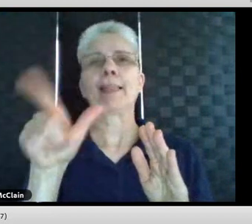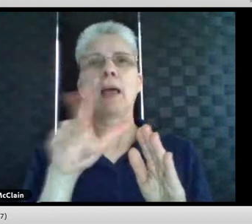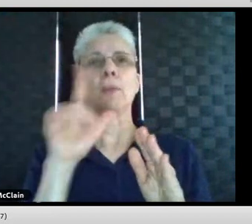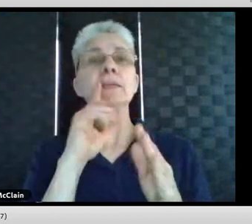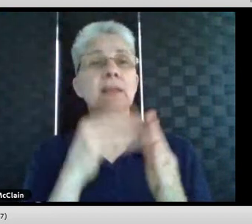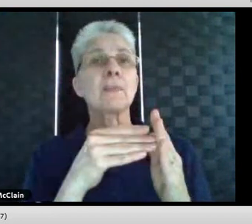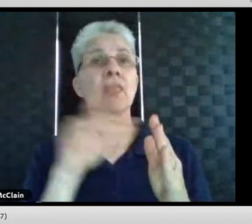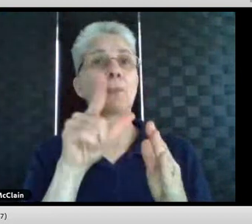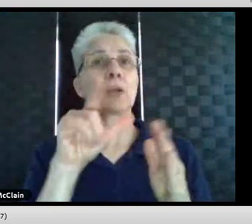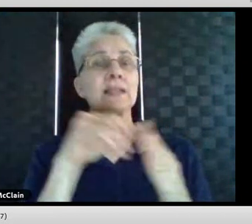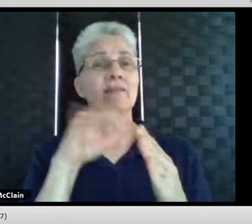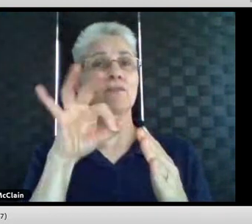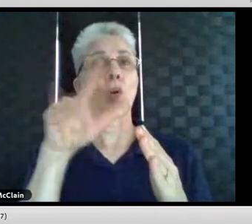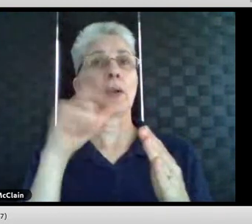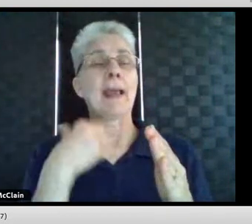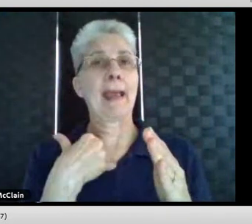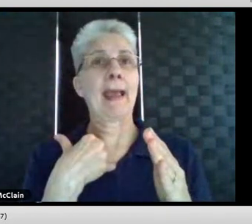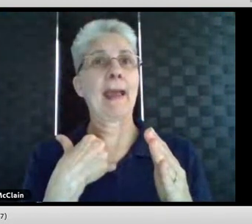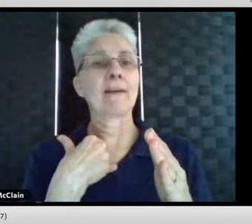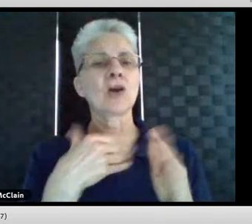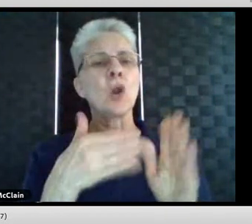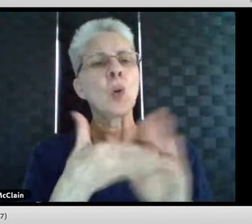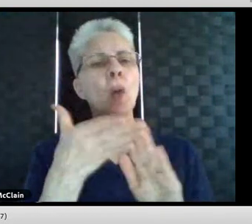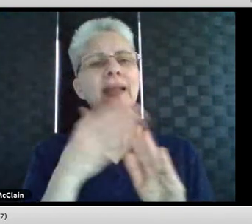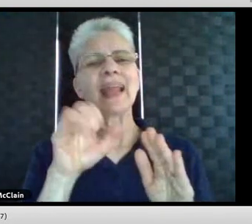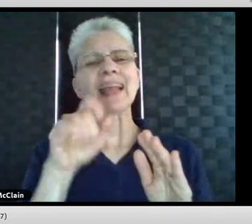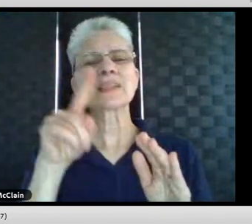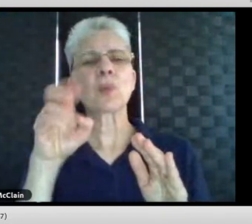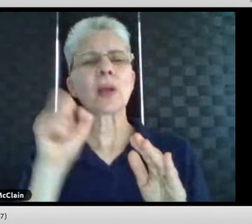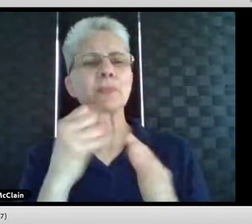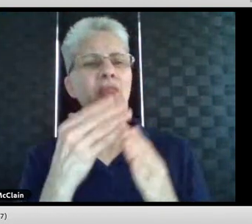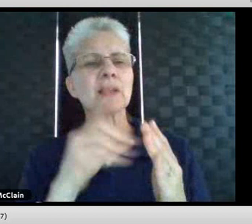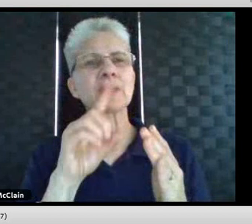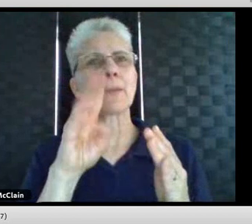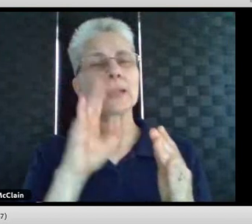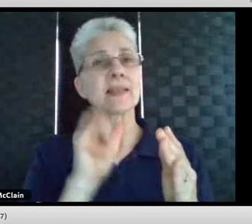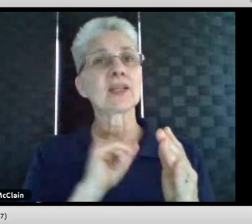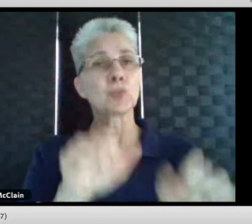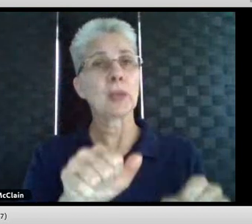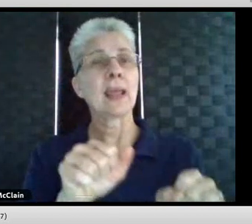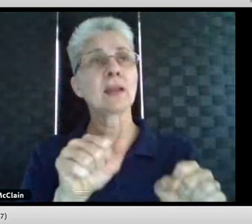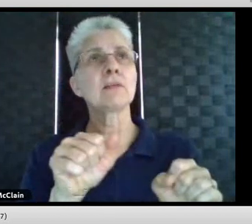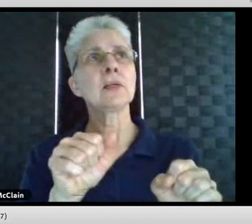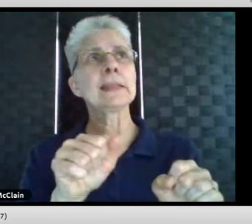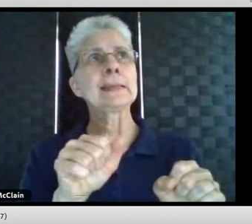have the LearningExpress, but there's some databases where you can take a speed-reading class